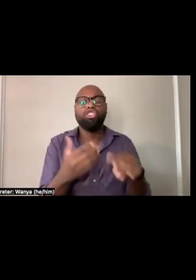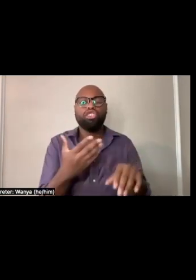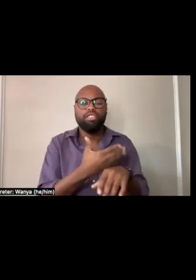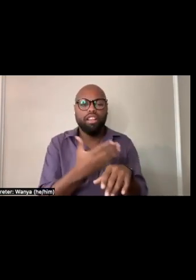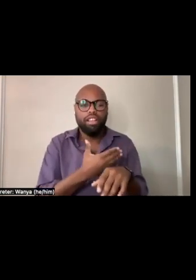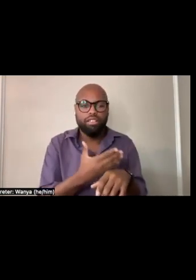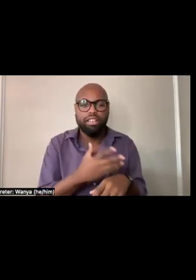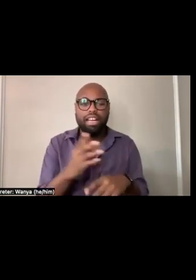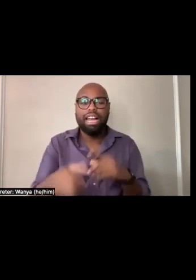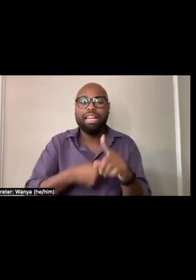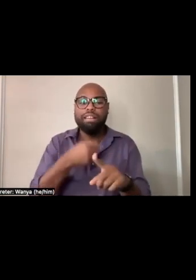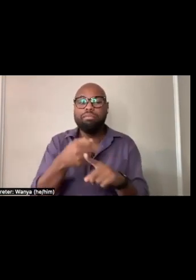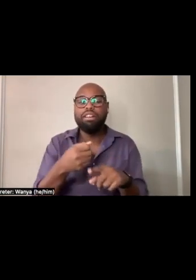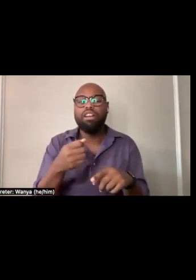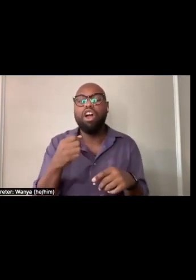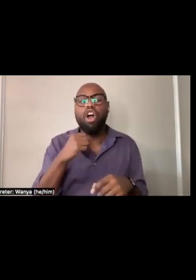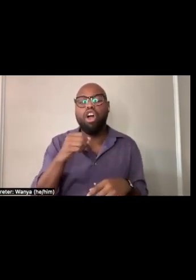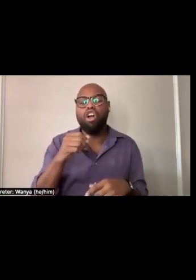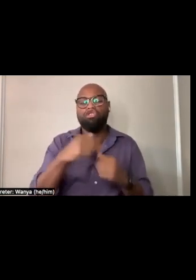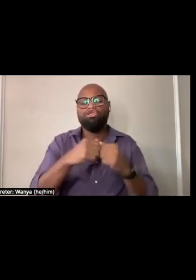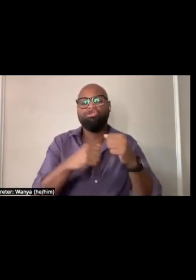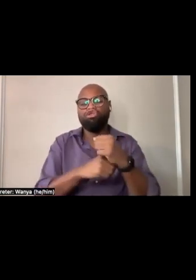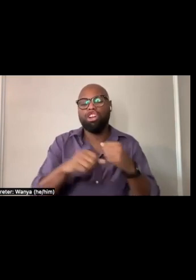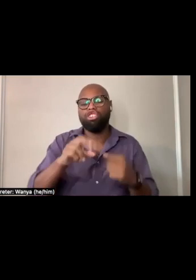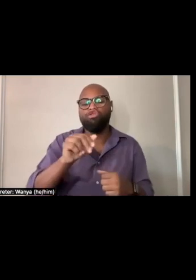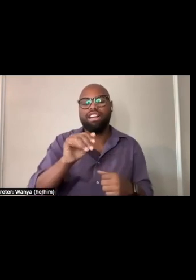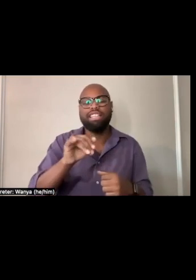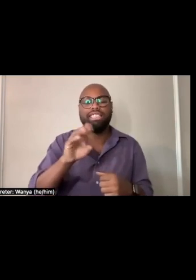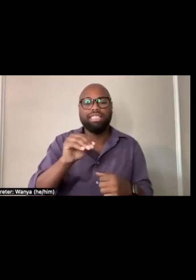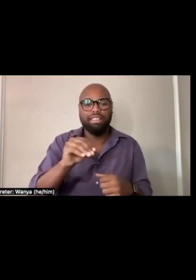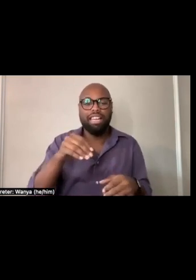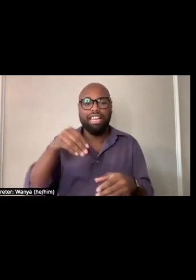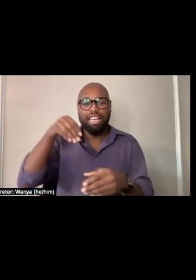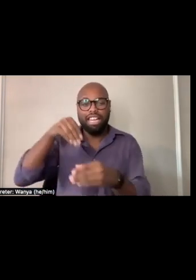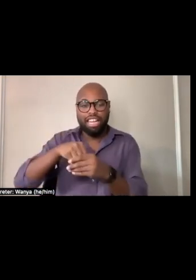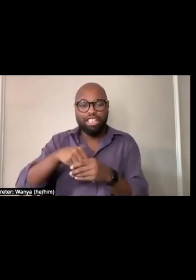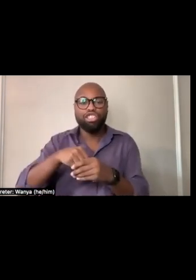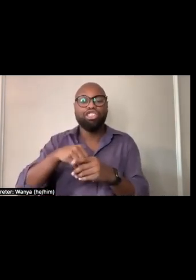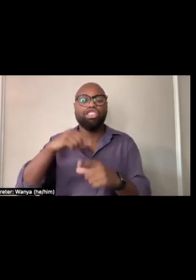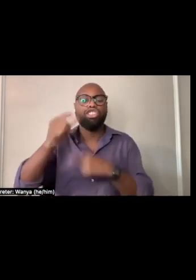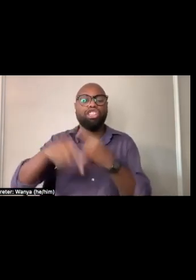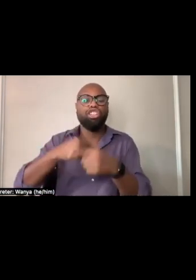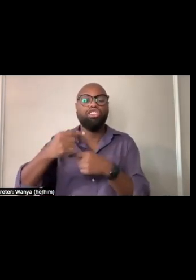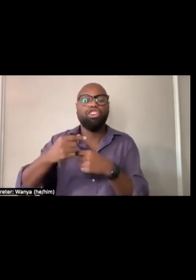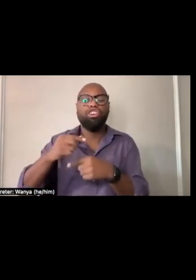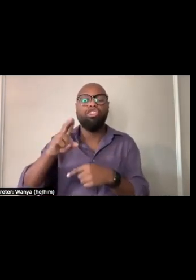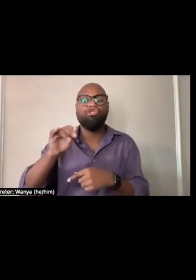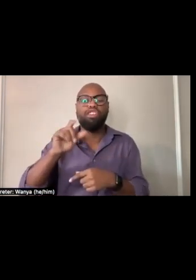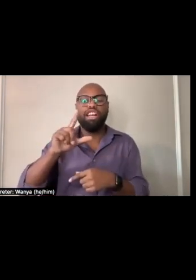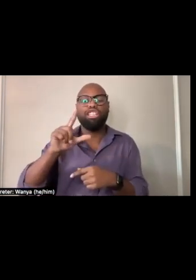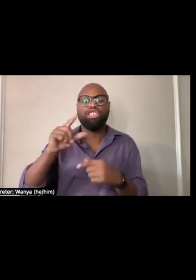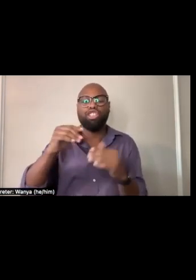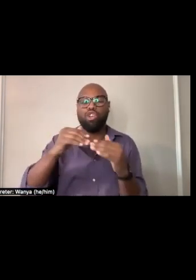structural racism, intergenerational racial inequality. And some of that, the impacts